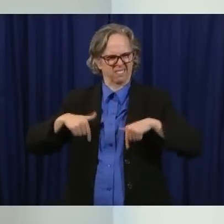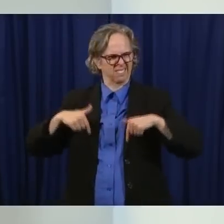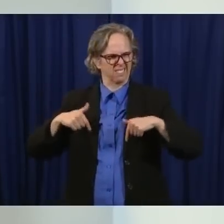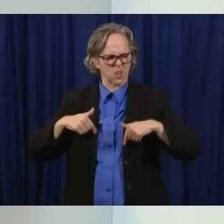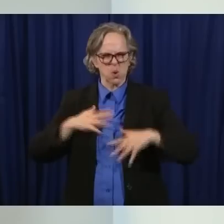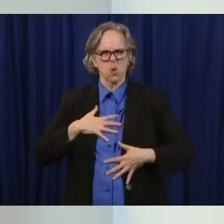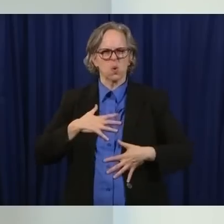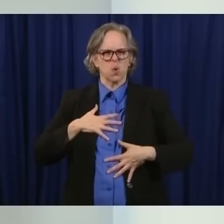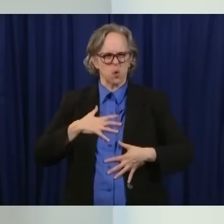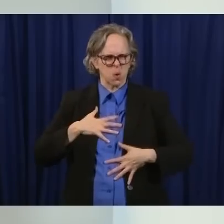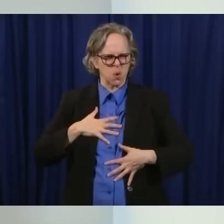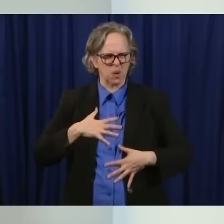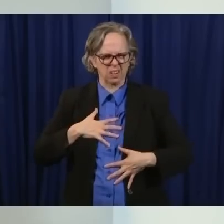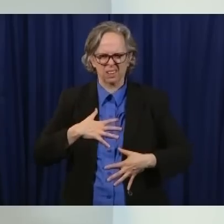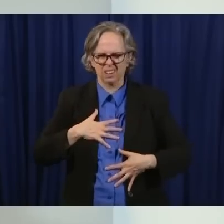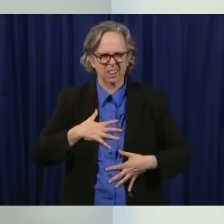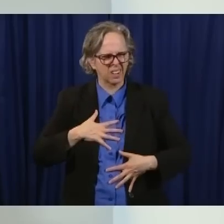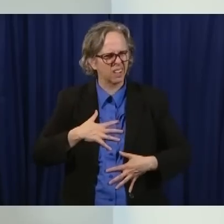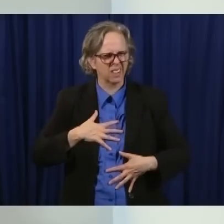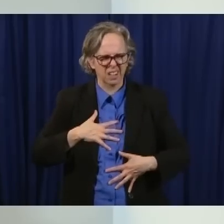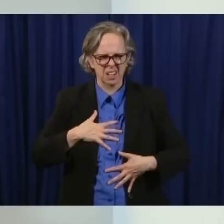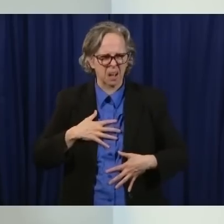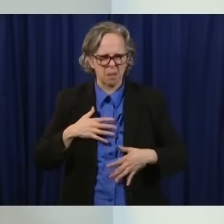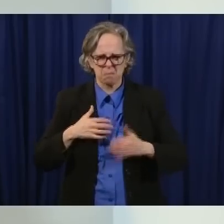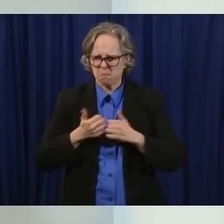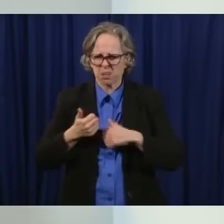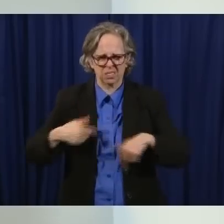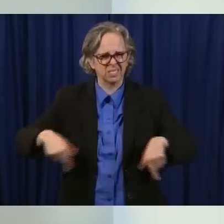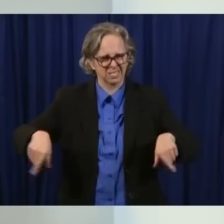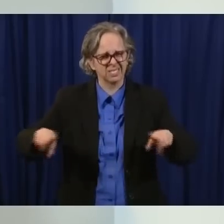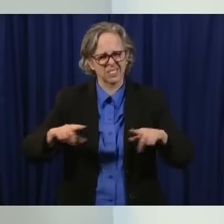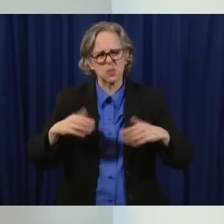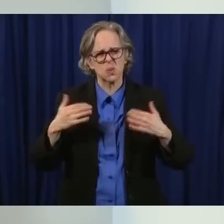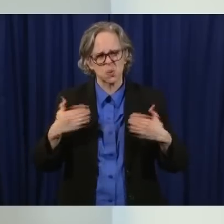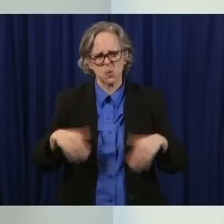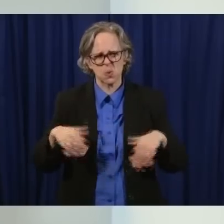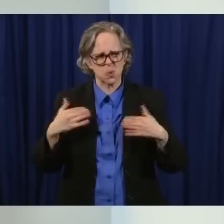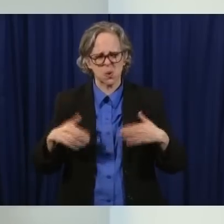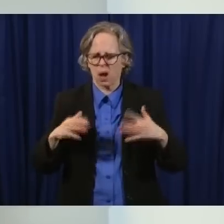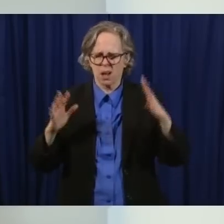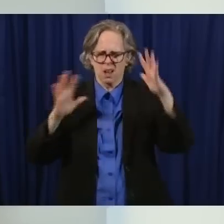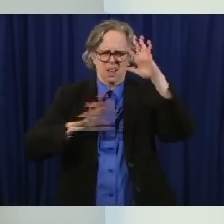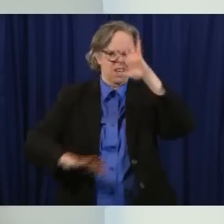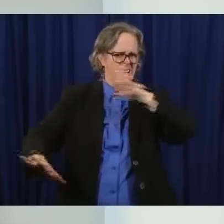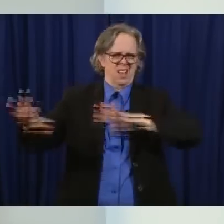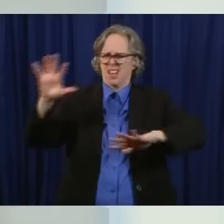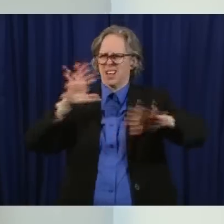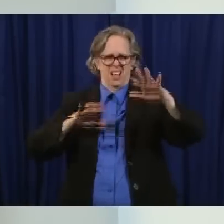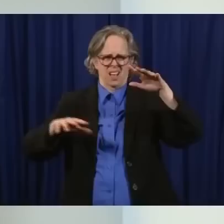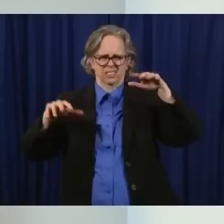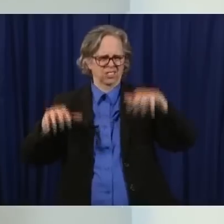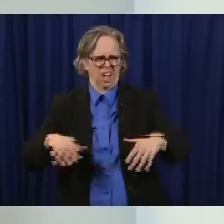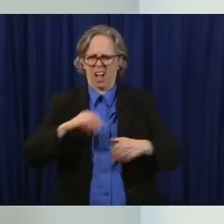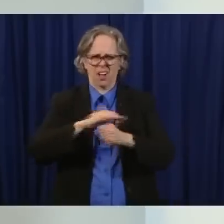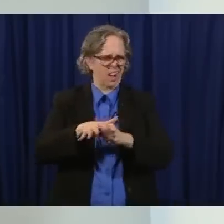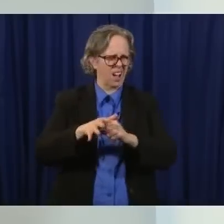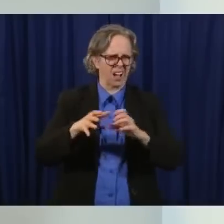DURING THIS DIFFICULT TIME, AND I GUESS I WILL START THERE, BECAUSE REFLECTING BACK TO HOW THIS ALL STARTED, IT CAUGHT US, I THINK IT CAUGHT MOST